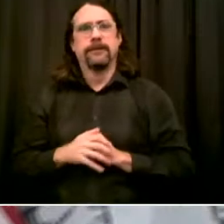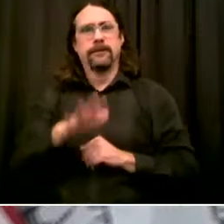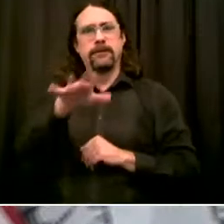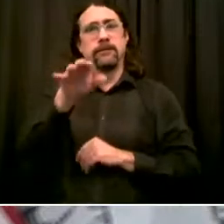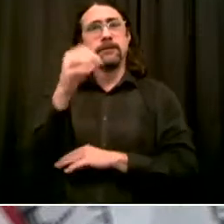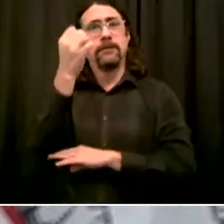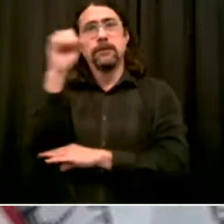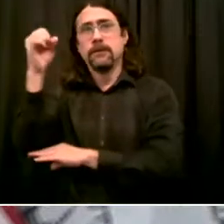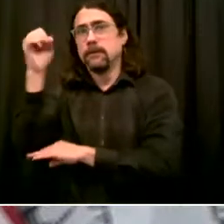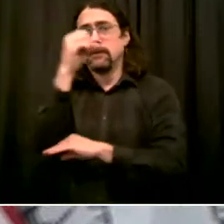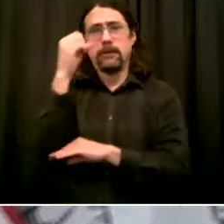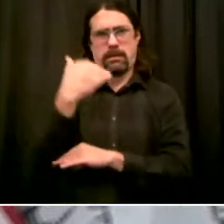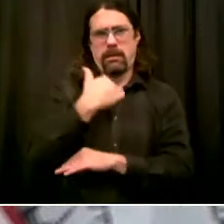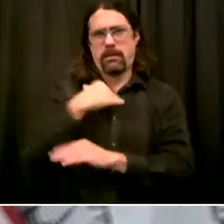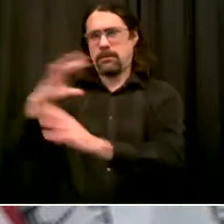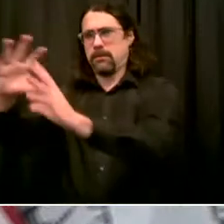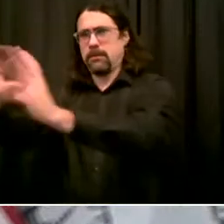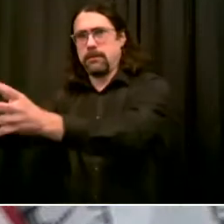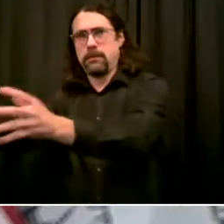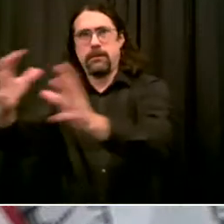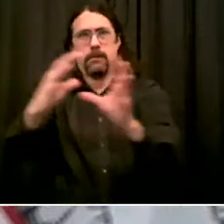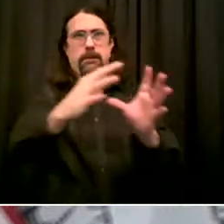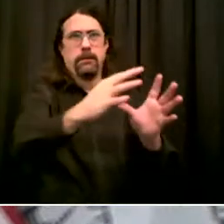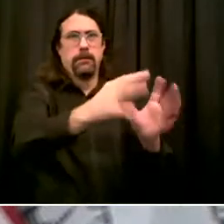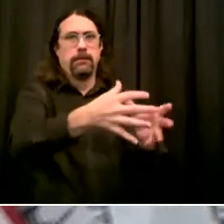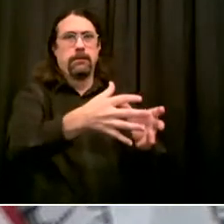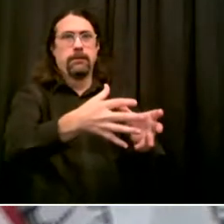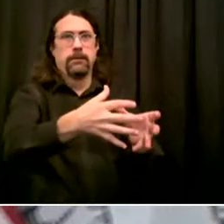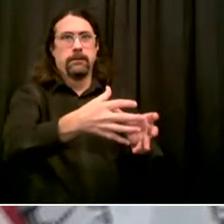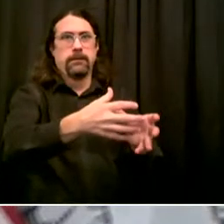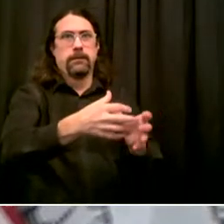THE OTHER GROROUP FACED ARREST